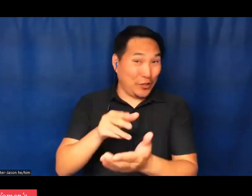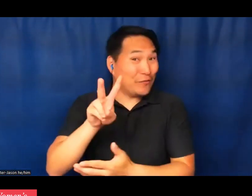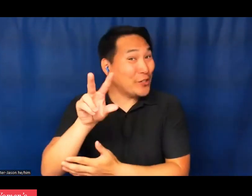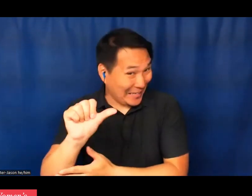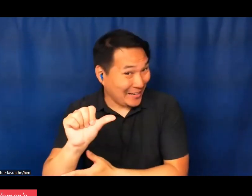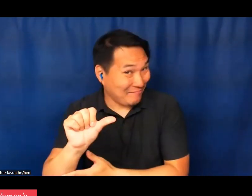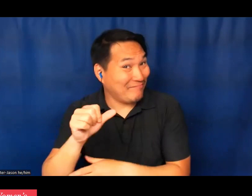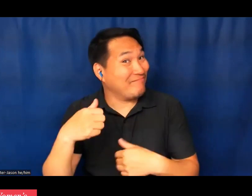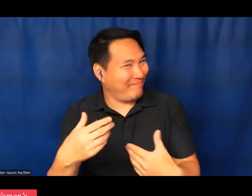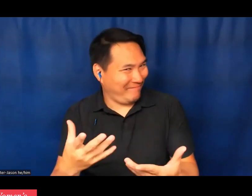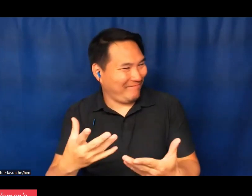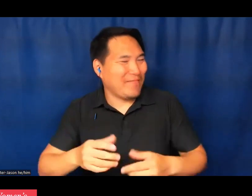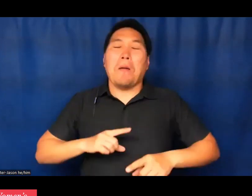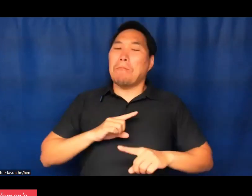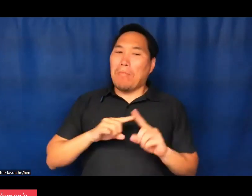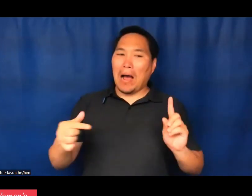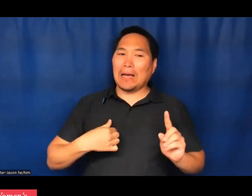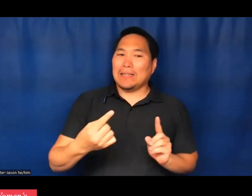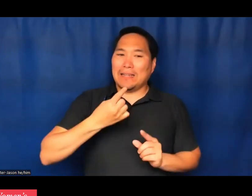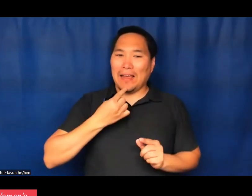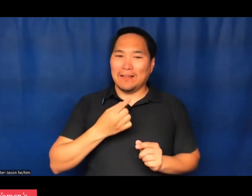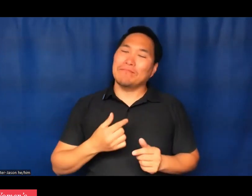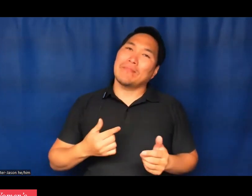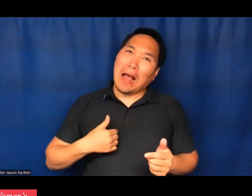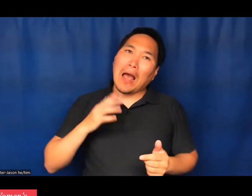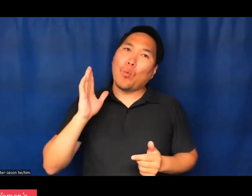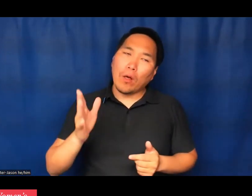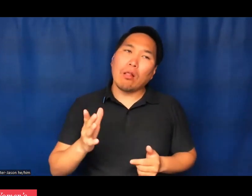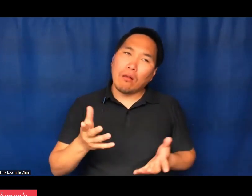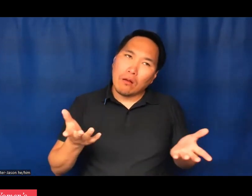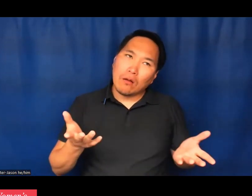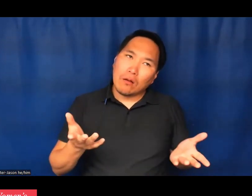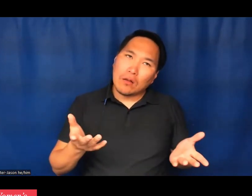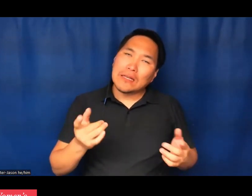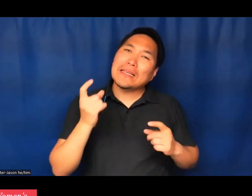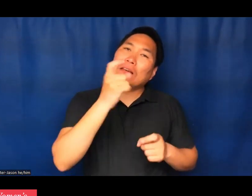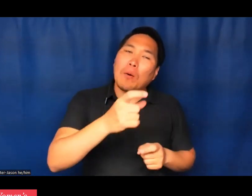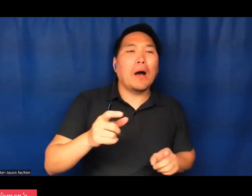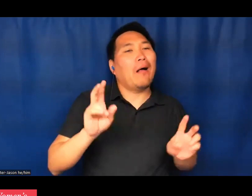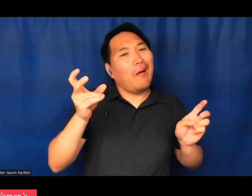But I would say, I'll give him at least the slight benefit of the doubt, because the actual